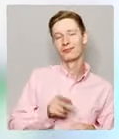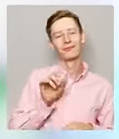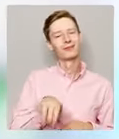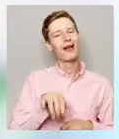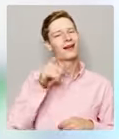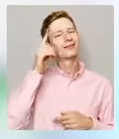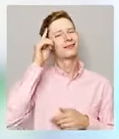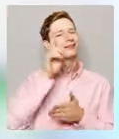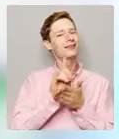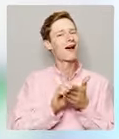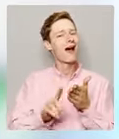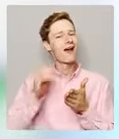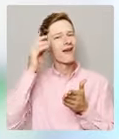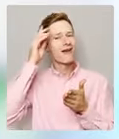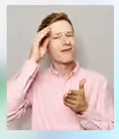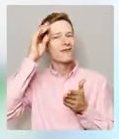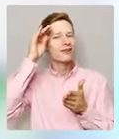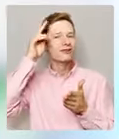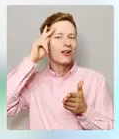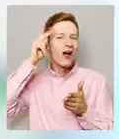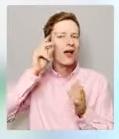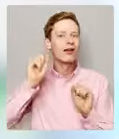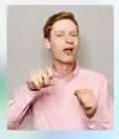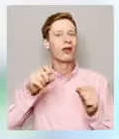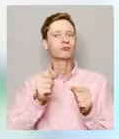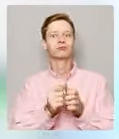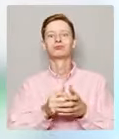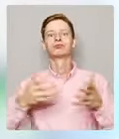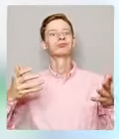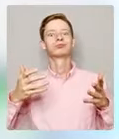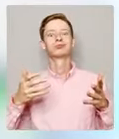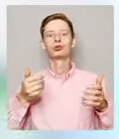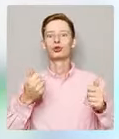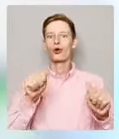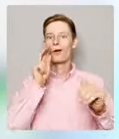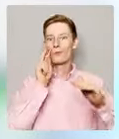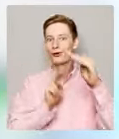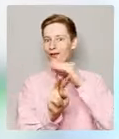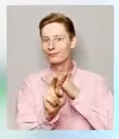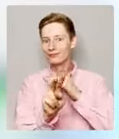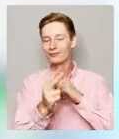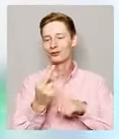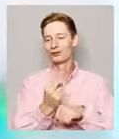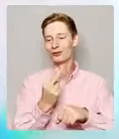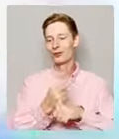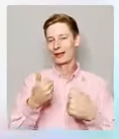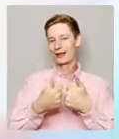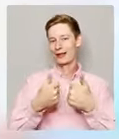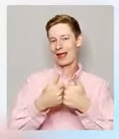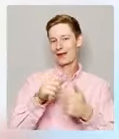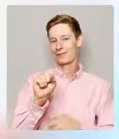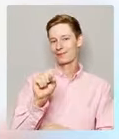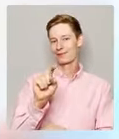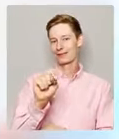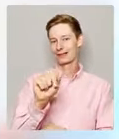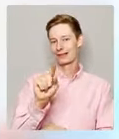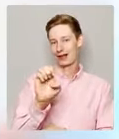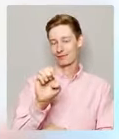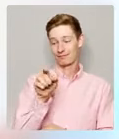We can take this design philosophy even further by trying to predict what the user is trying to do for which we can rely on game state.